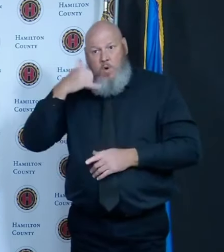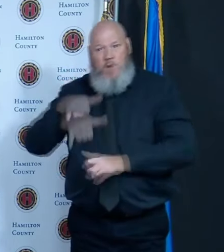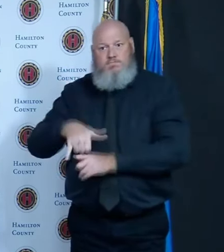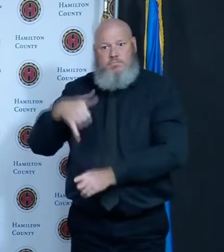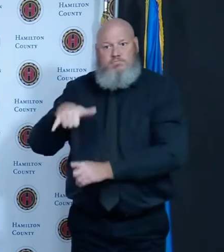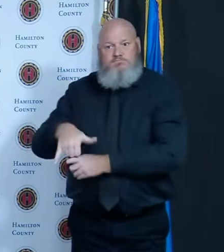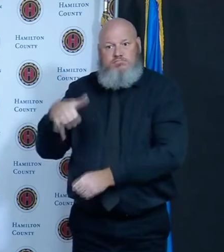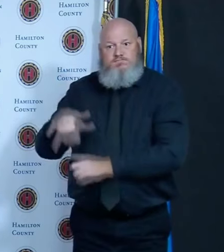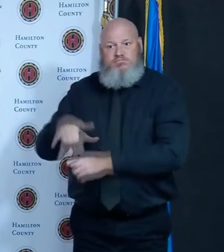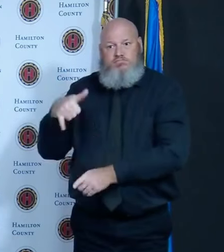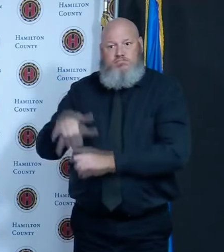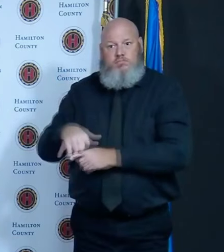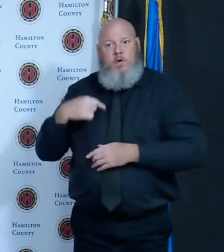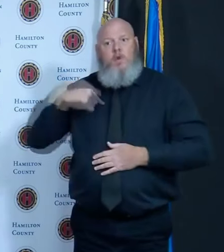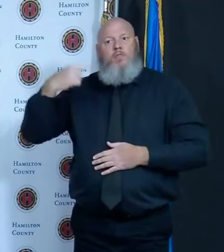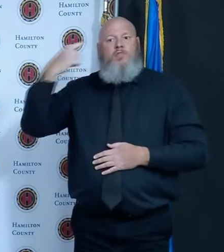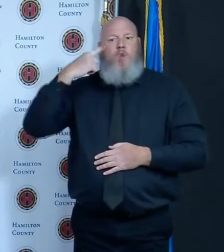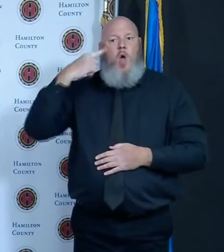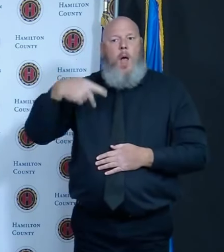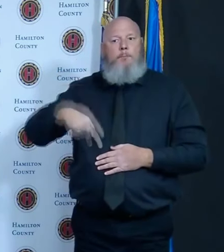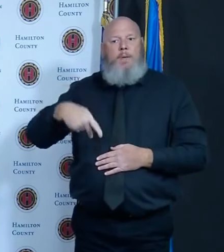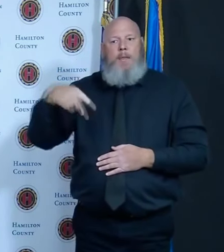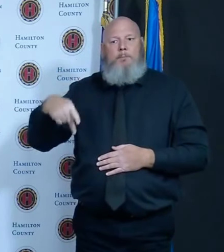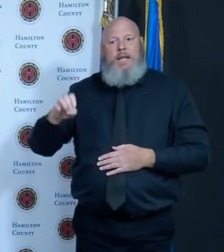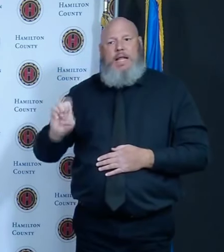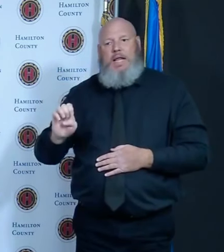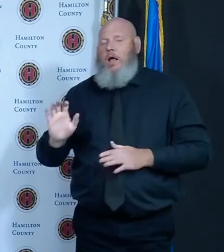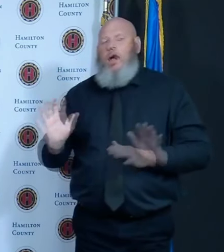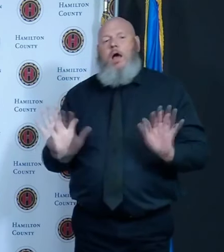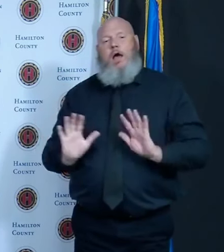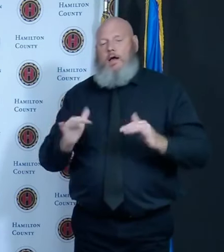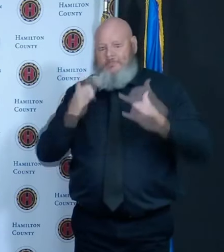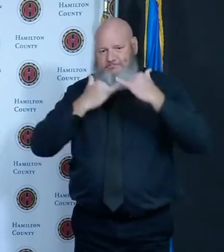personal protective equipment so to be clear and maybe I wasn't clear enough